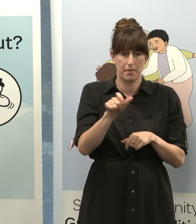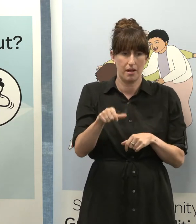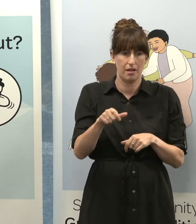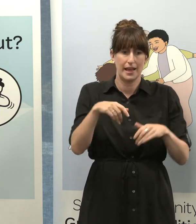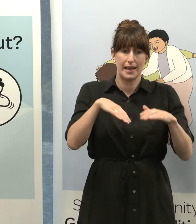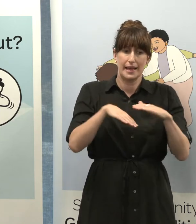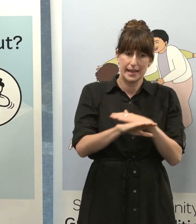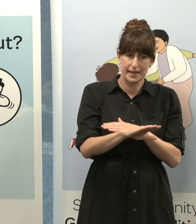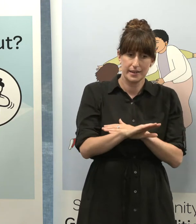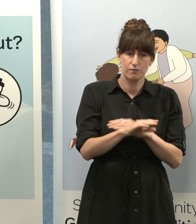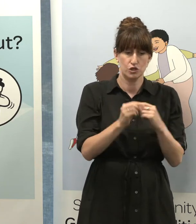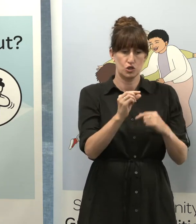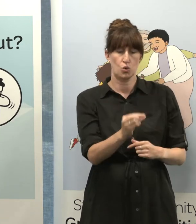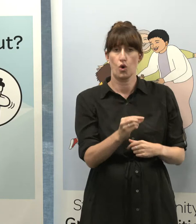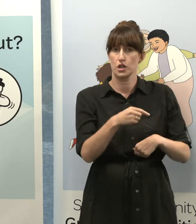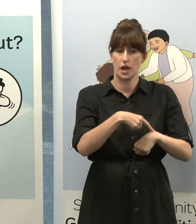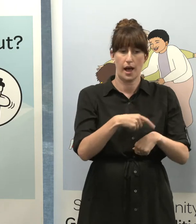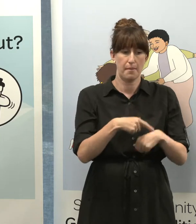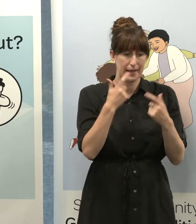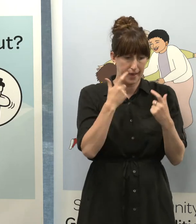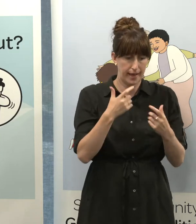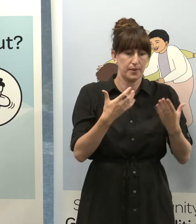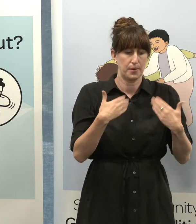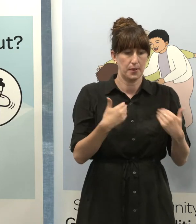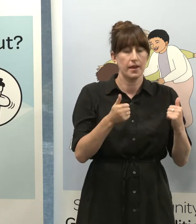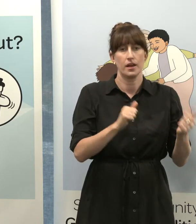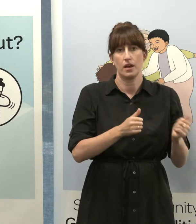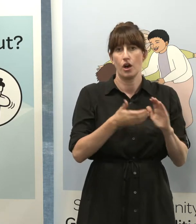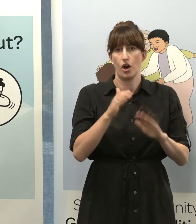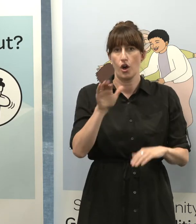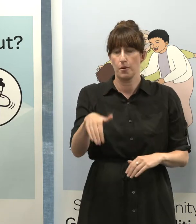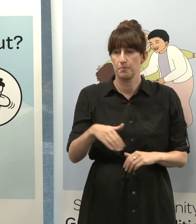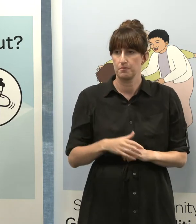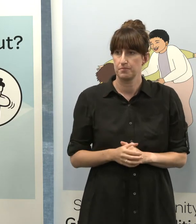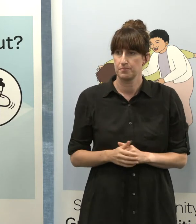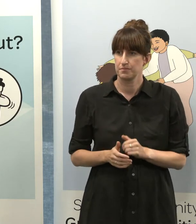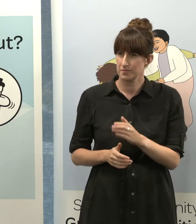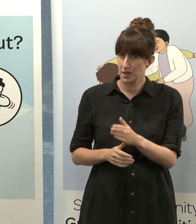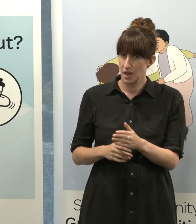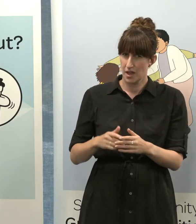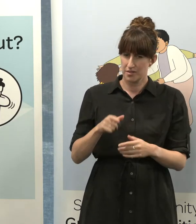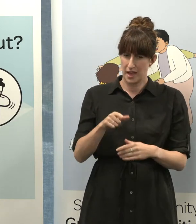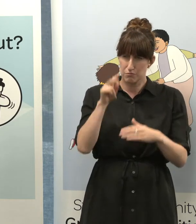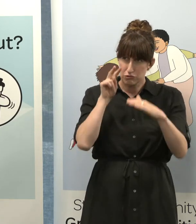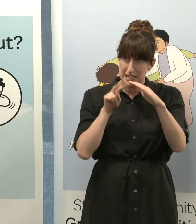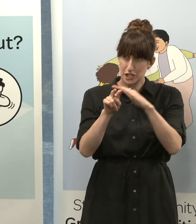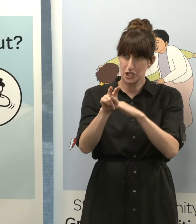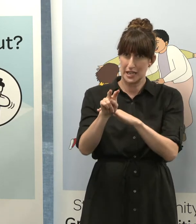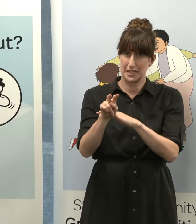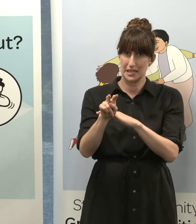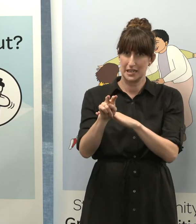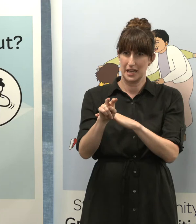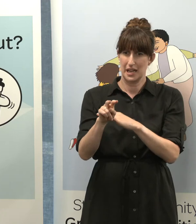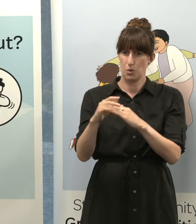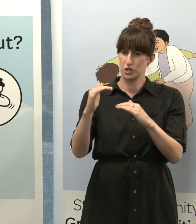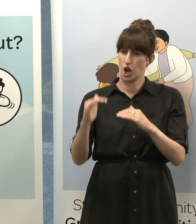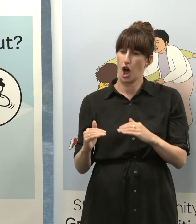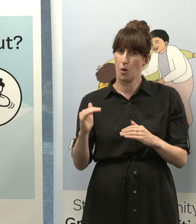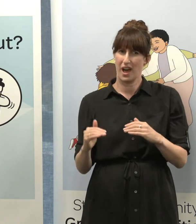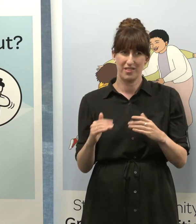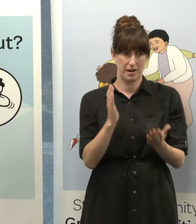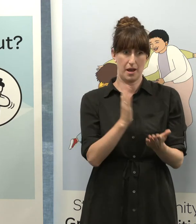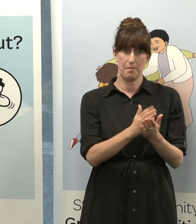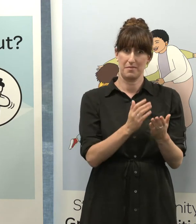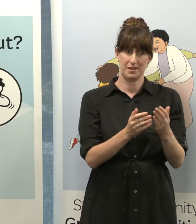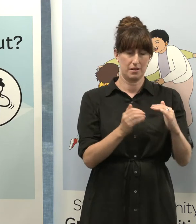only 10 are in ICU.